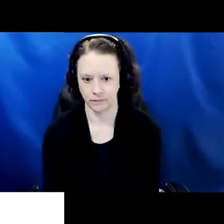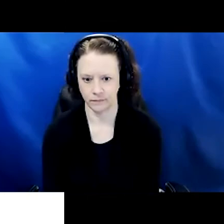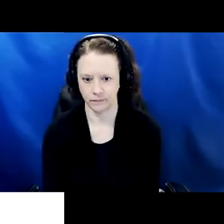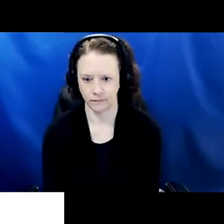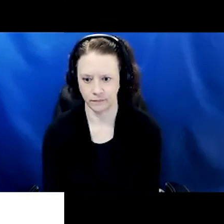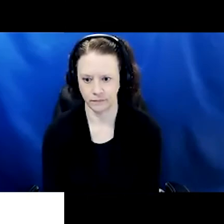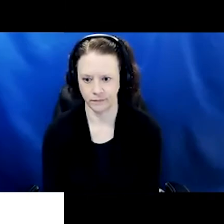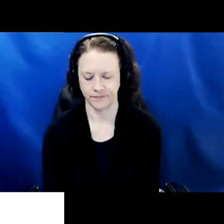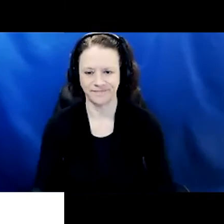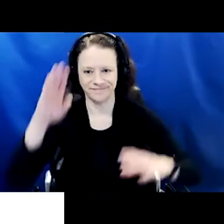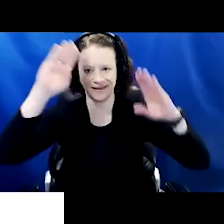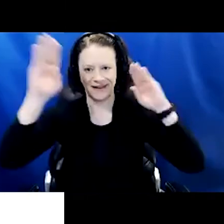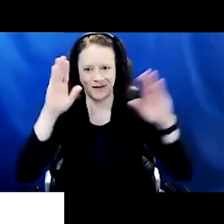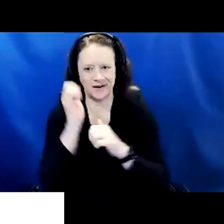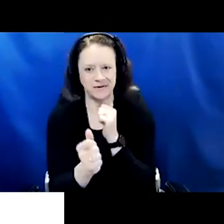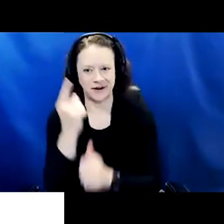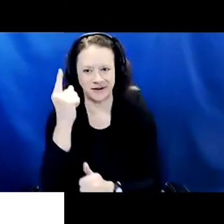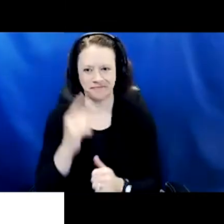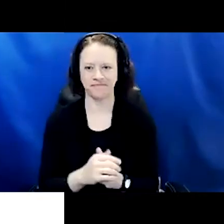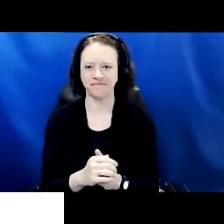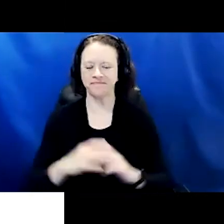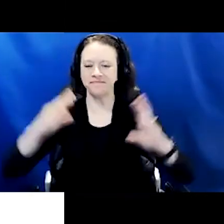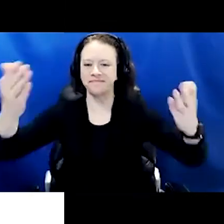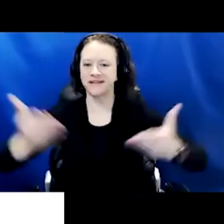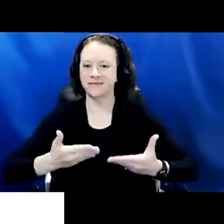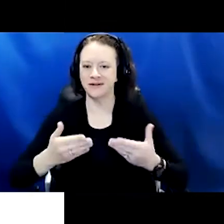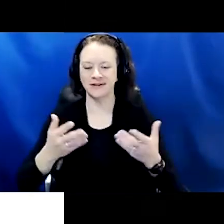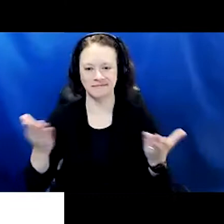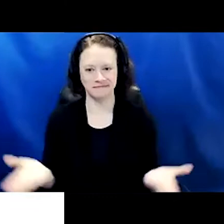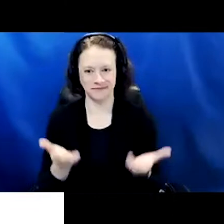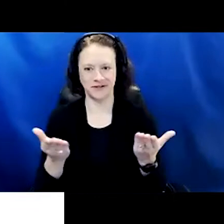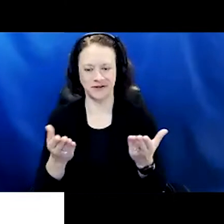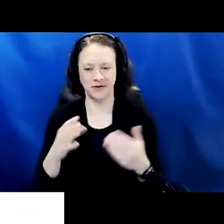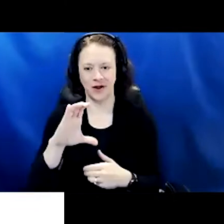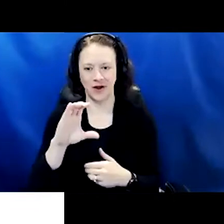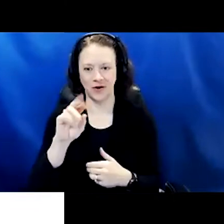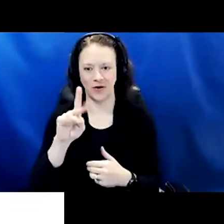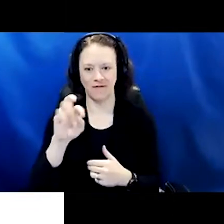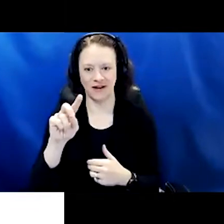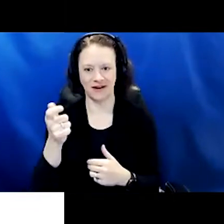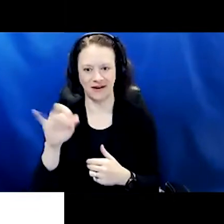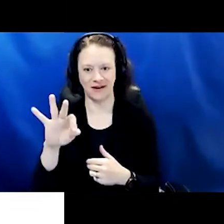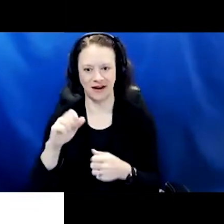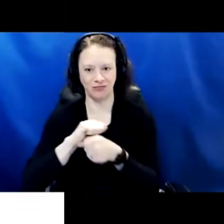[Susan] Hello everybody. Welcome to the COVID-19 Vaccine California Eligibility